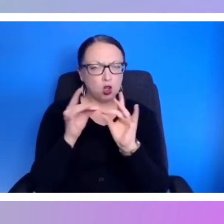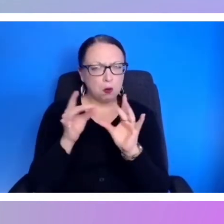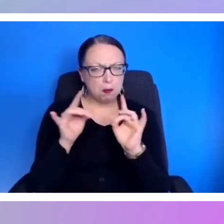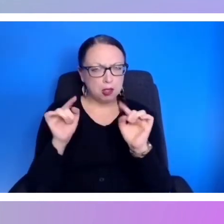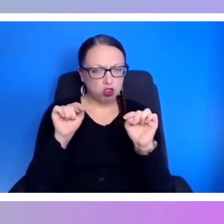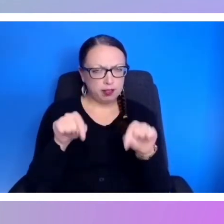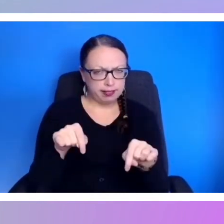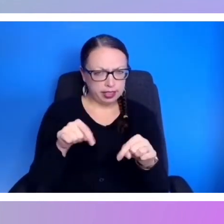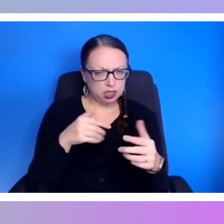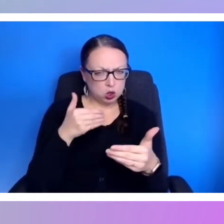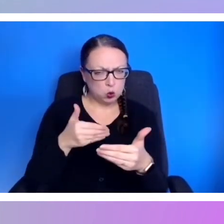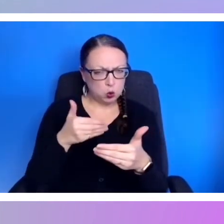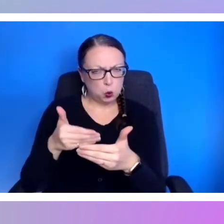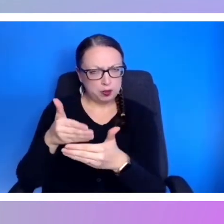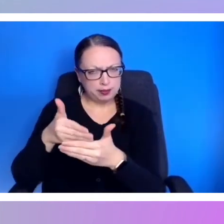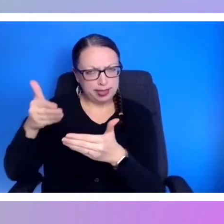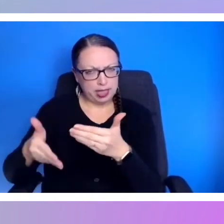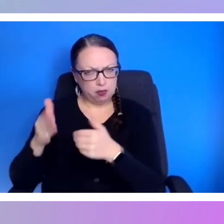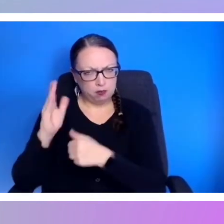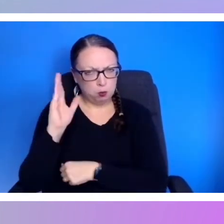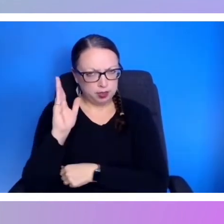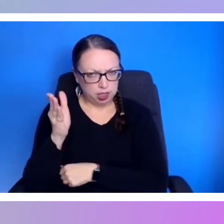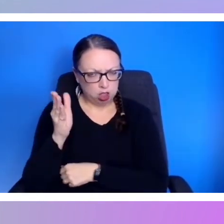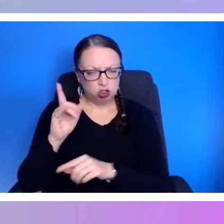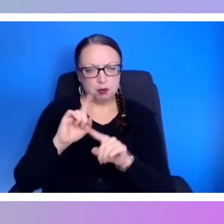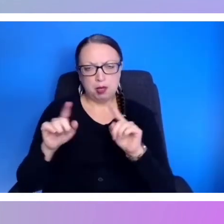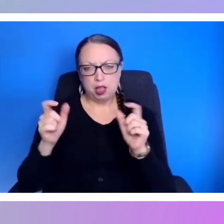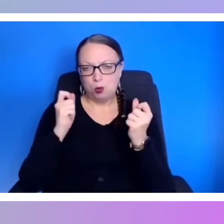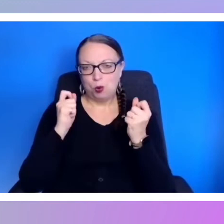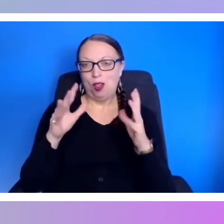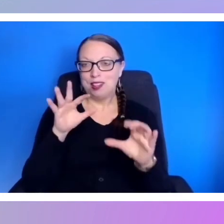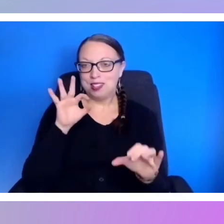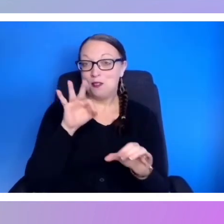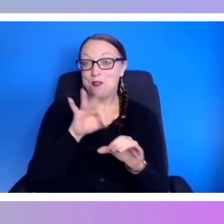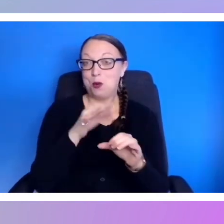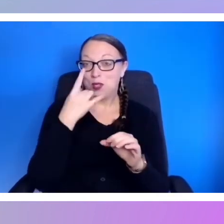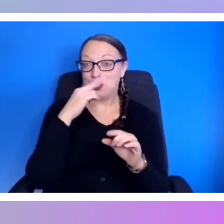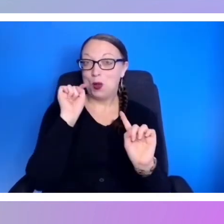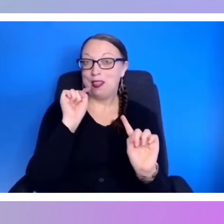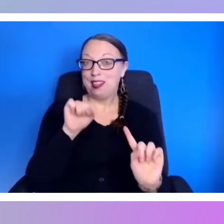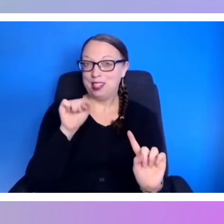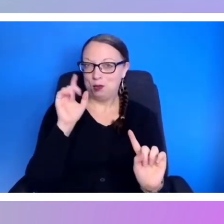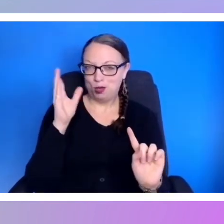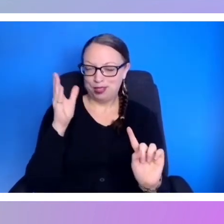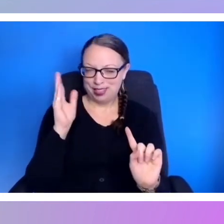toward the latter half of your presentation but it was there are a lot of votes for this particular presentation maybe you can elaborate on this.